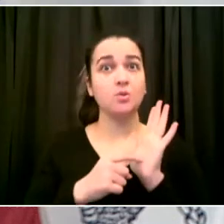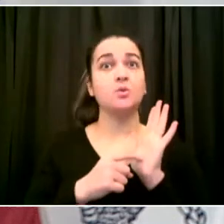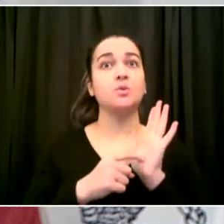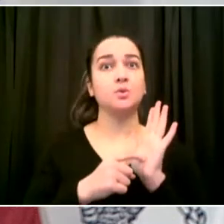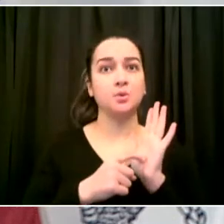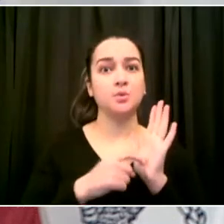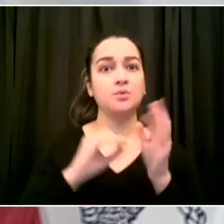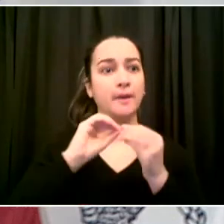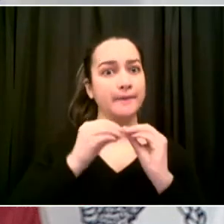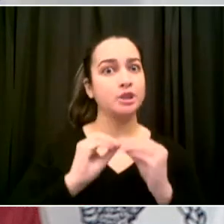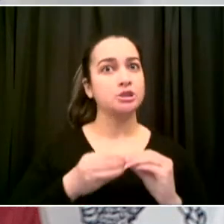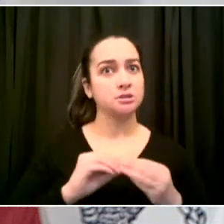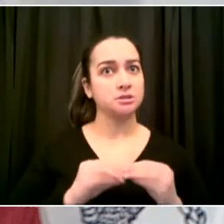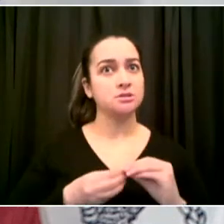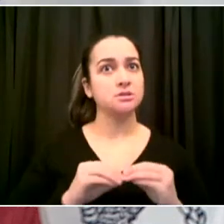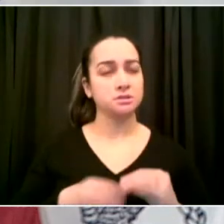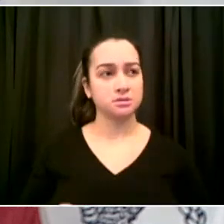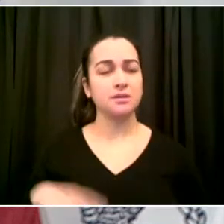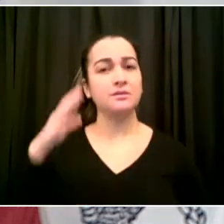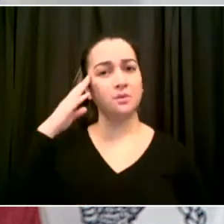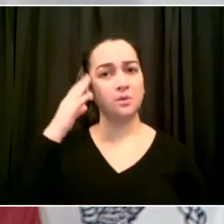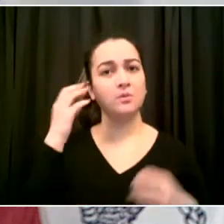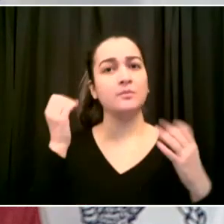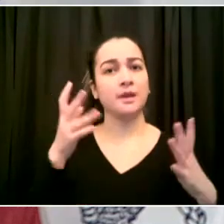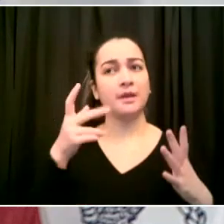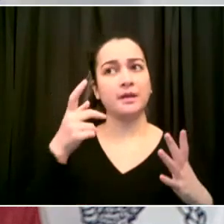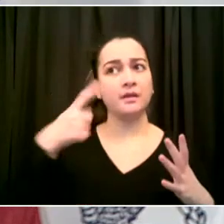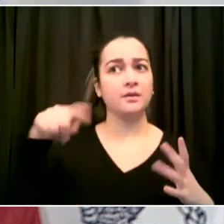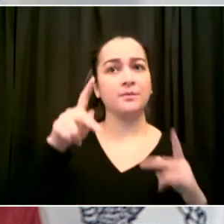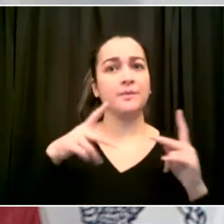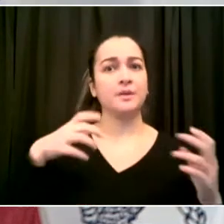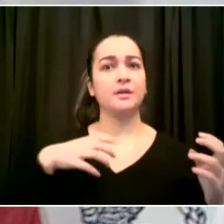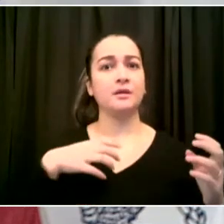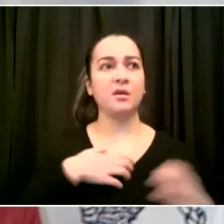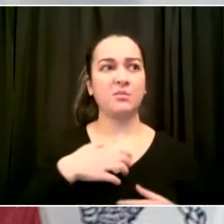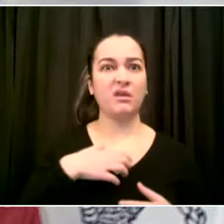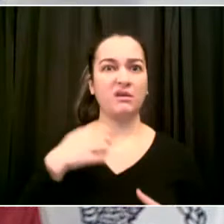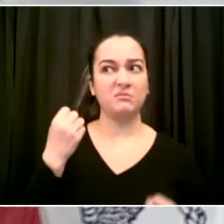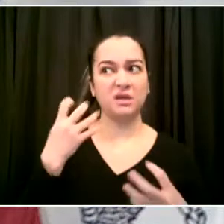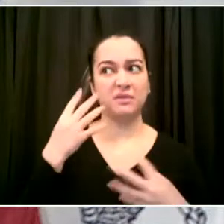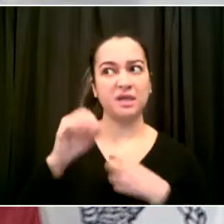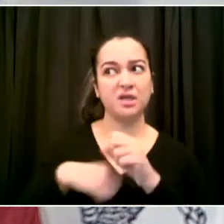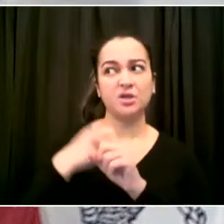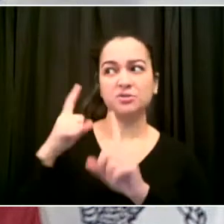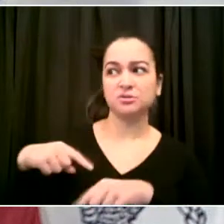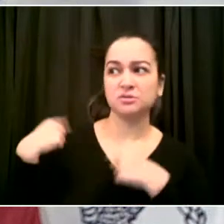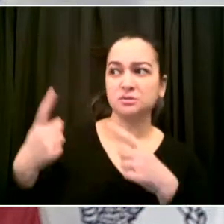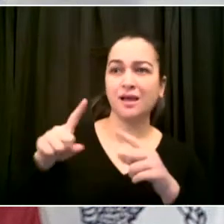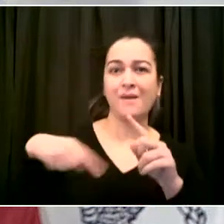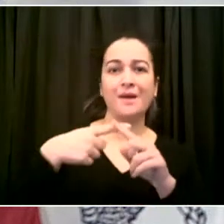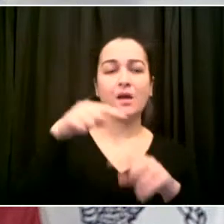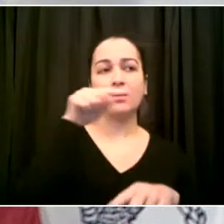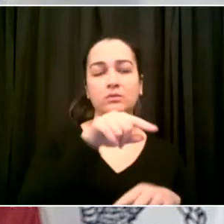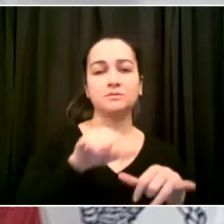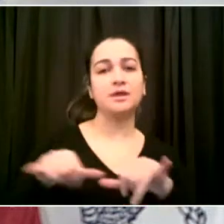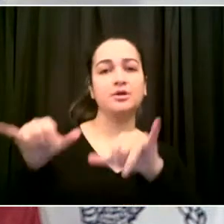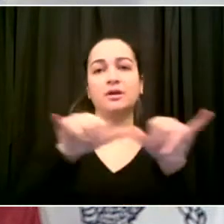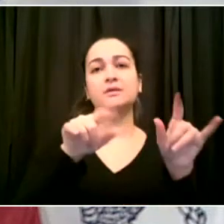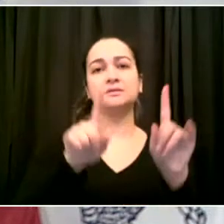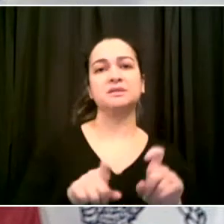MEASURE OF WHAT'S GOING ON. I'VE BEEN CONCERNED ABOUT THE PROBLEM WITH HIGH-STAKES TESTING FOR MANY EAYRS. MY SENSE OF THE